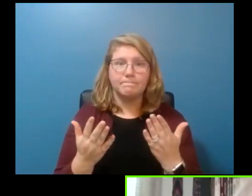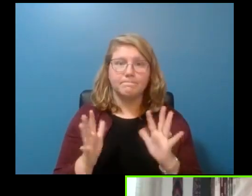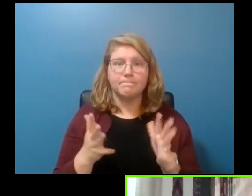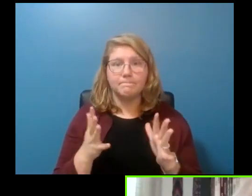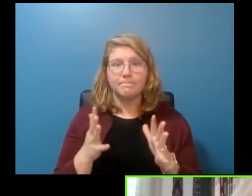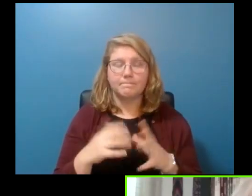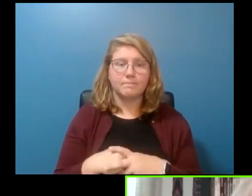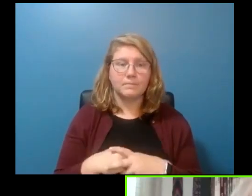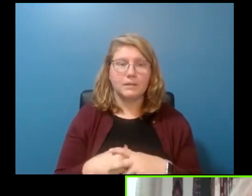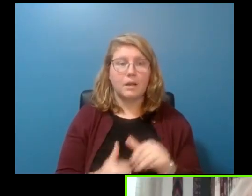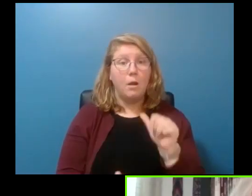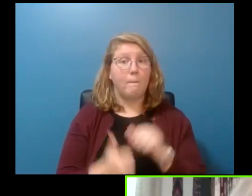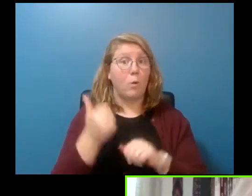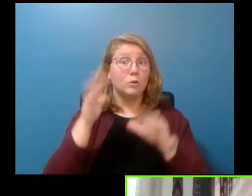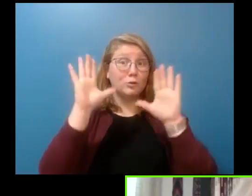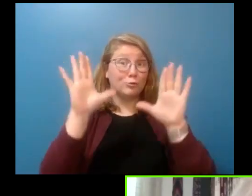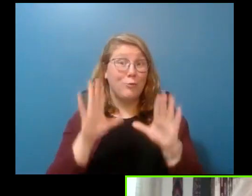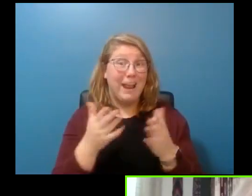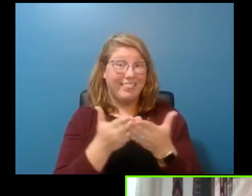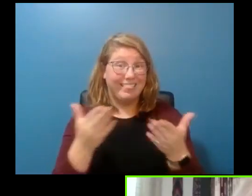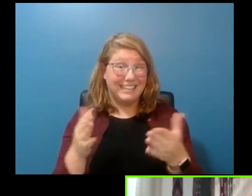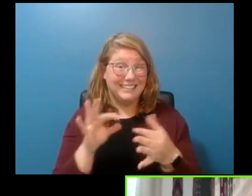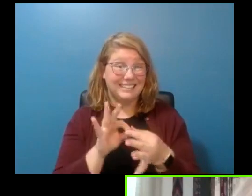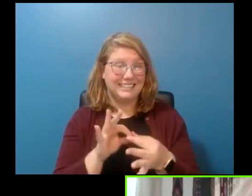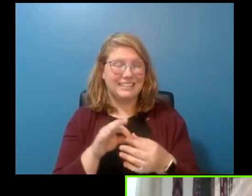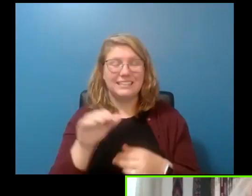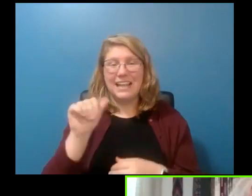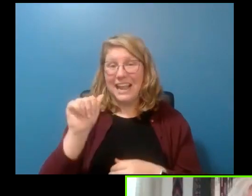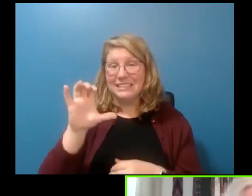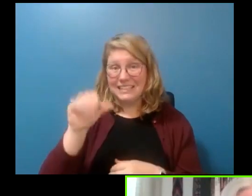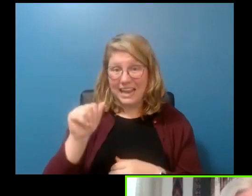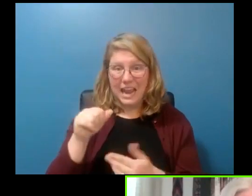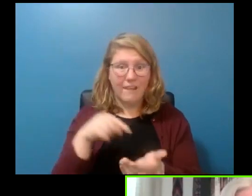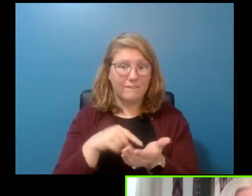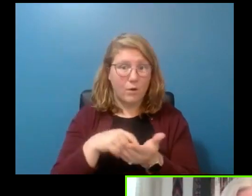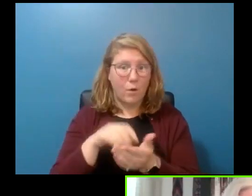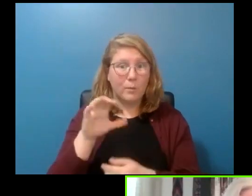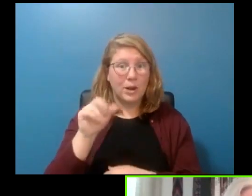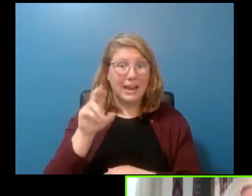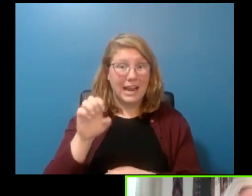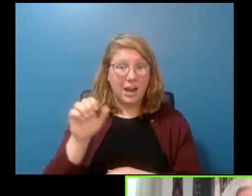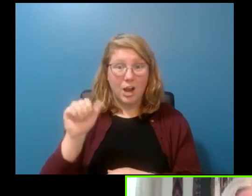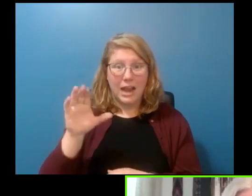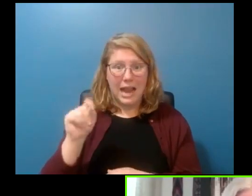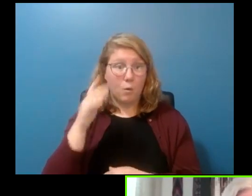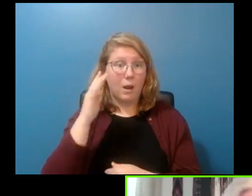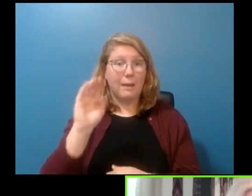time in our lives. Marcy LaCroix: Oh, my gosh, thank you Sue. My brain is